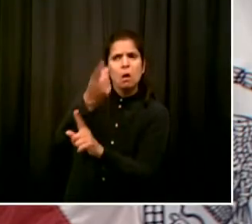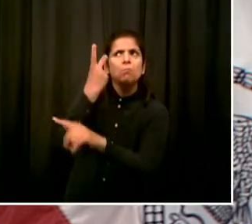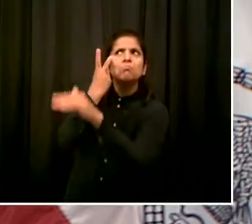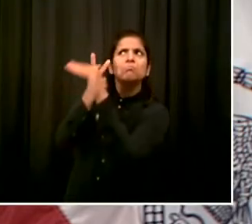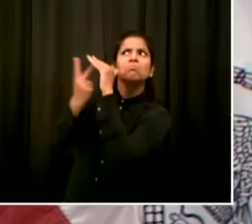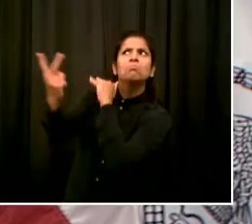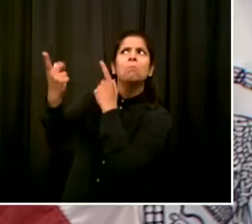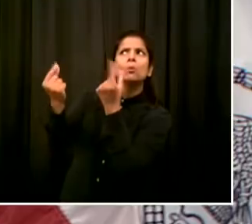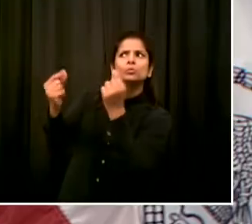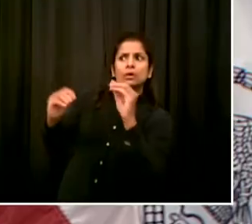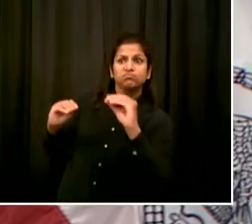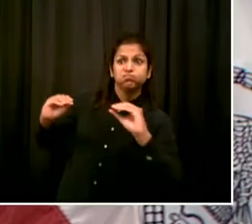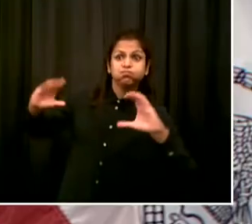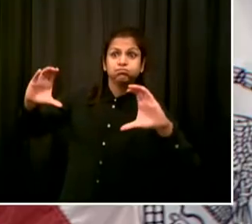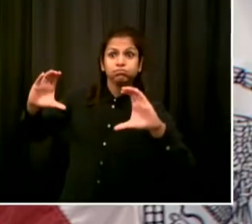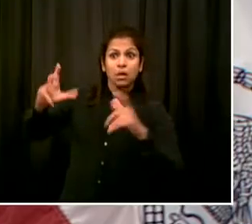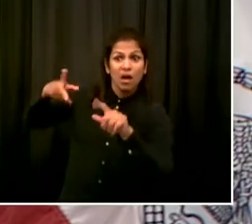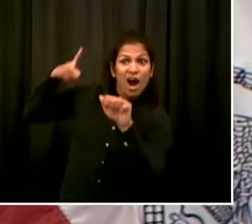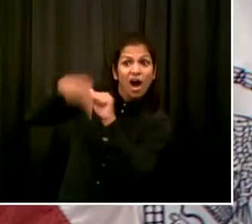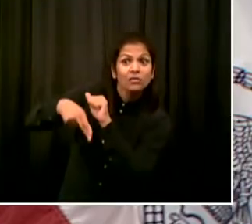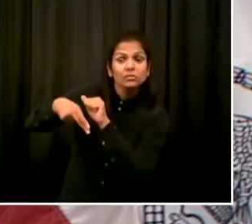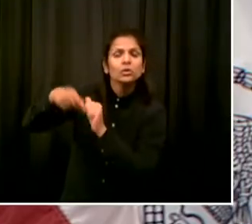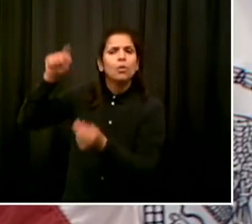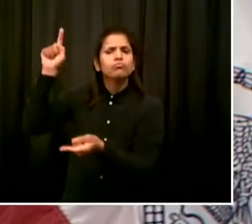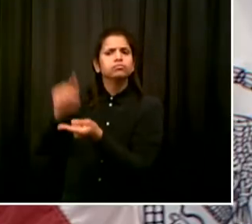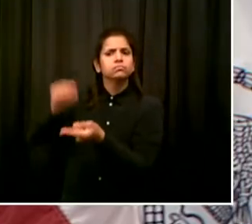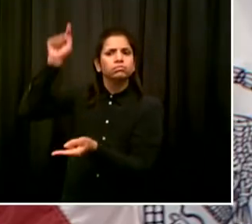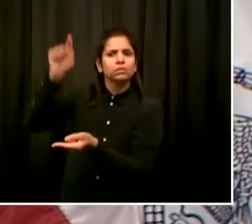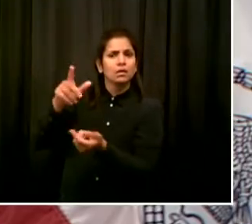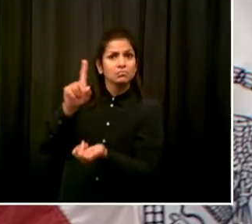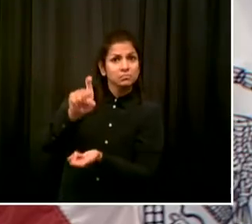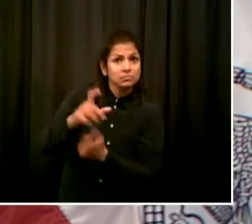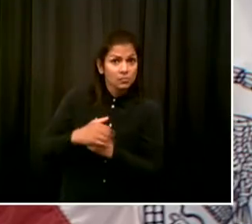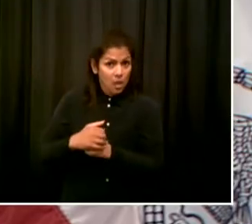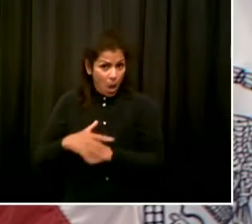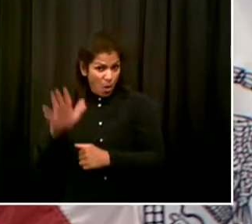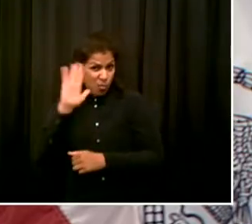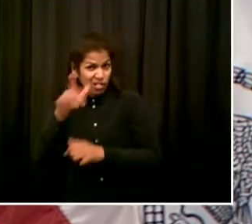OVER THE NEXT SIX MONTHS OR 12 MONTHS TO